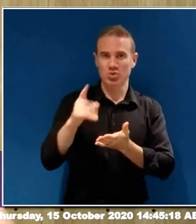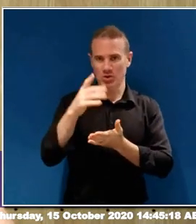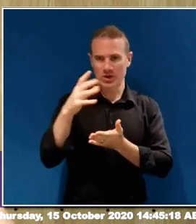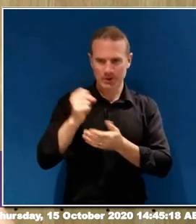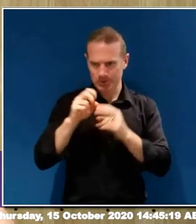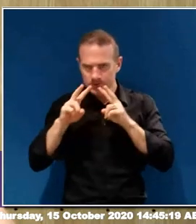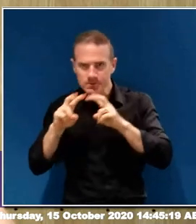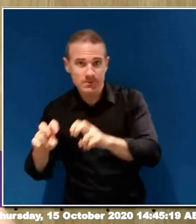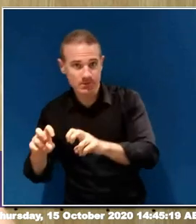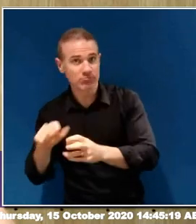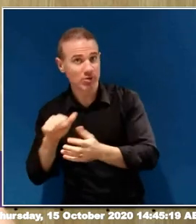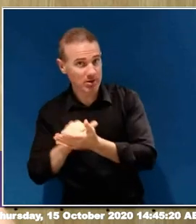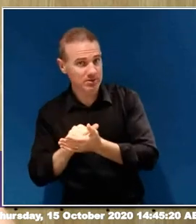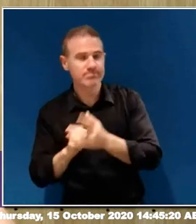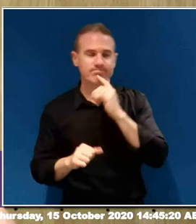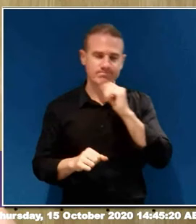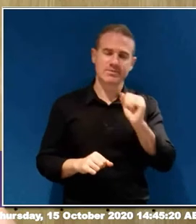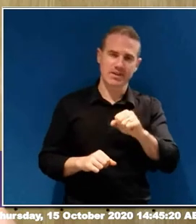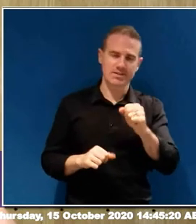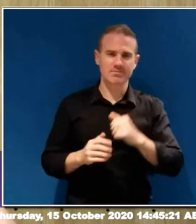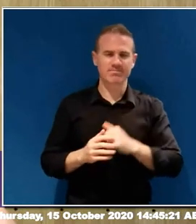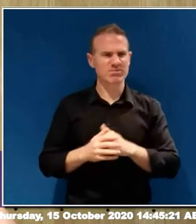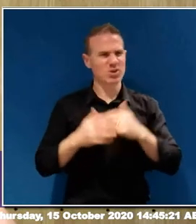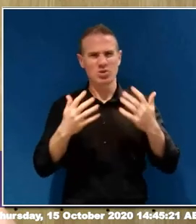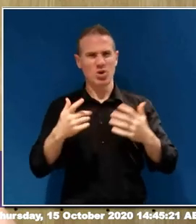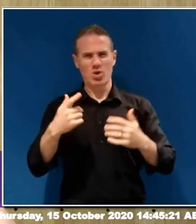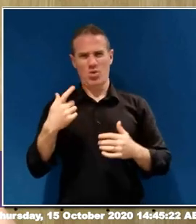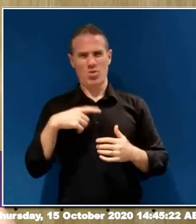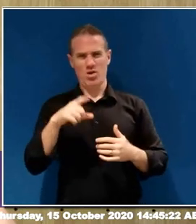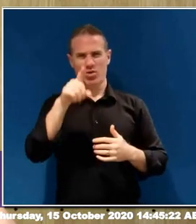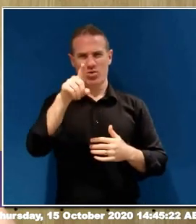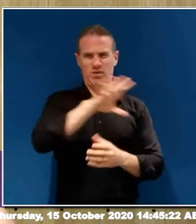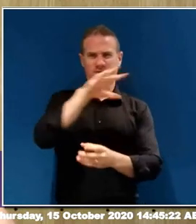We would get an email alerting that a student was proposed